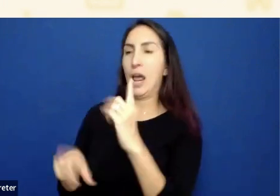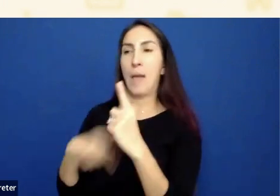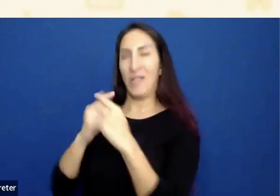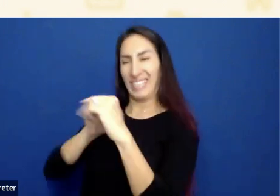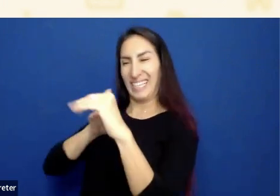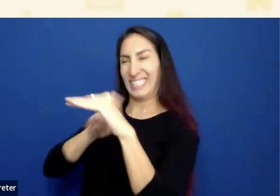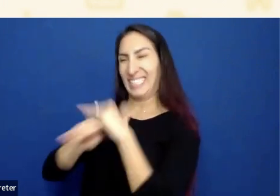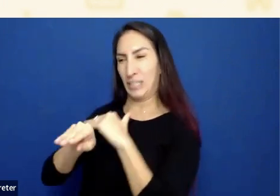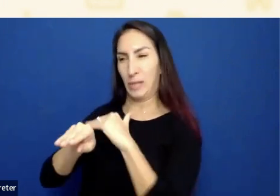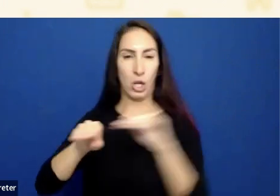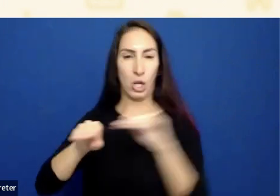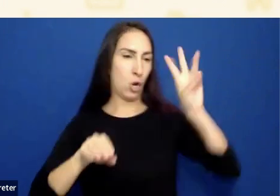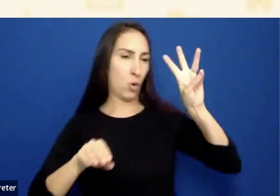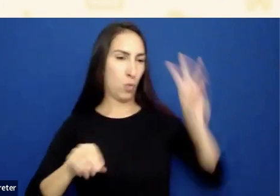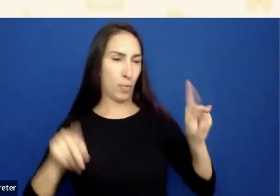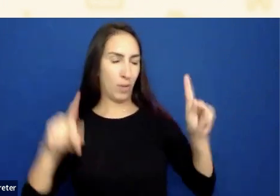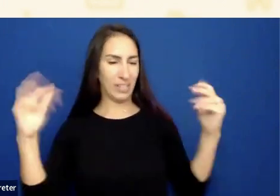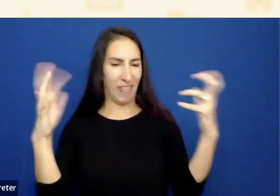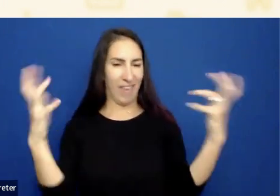and should be coming together, and that's that, you know,